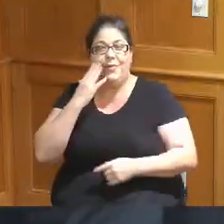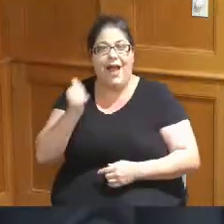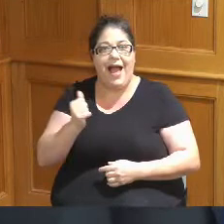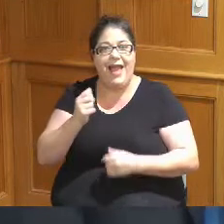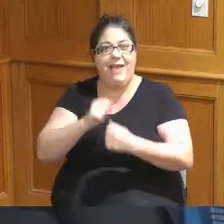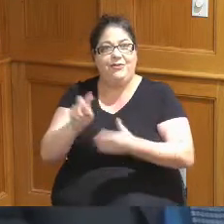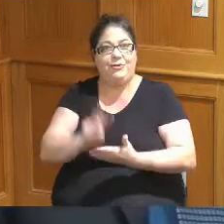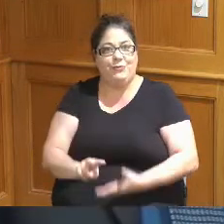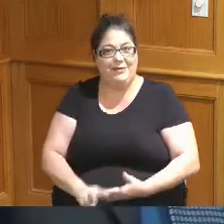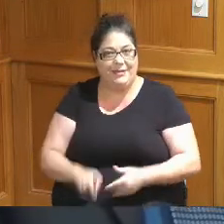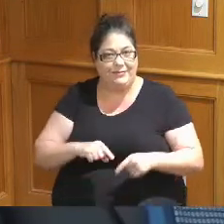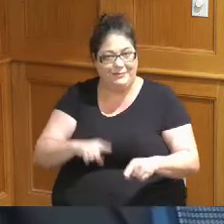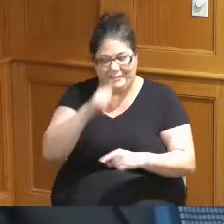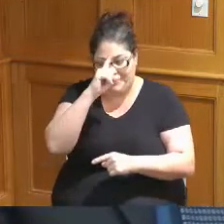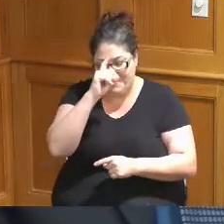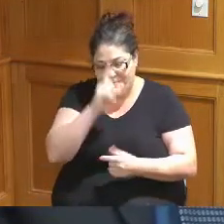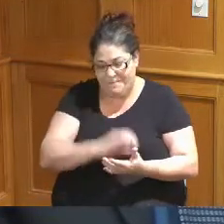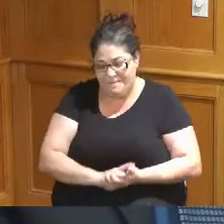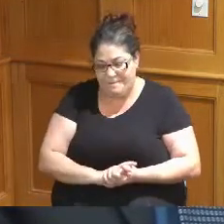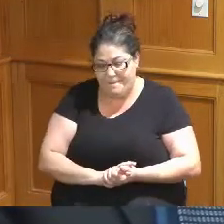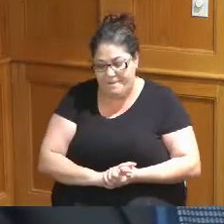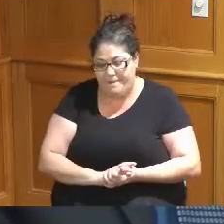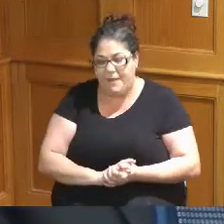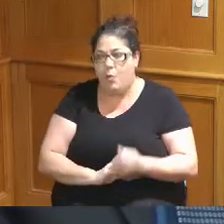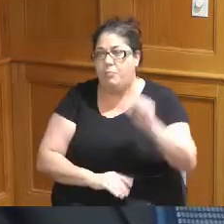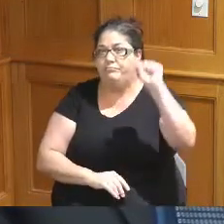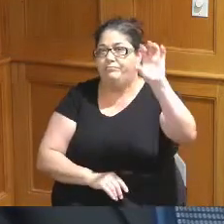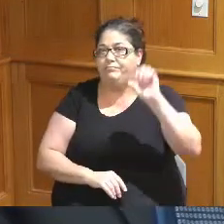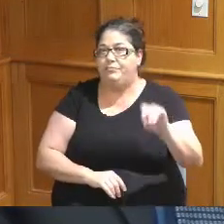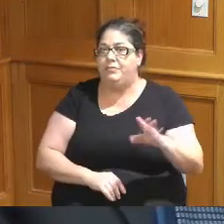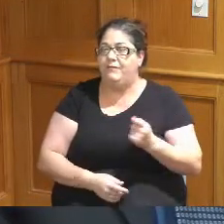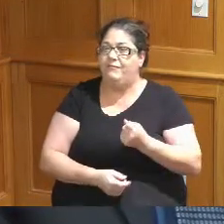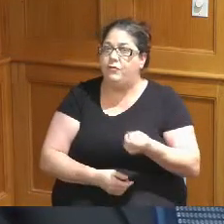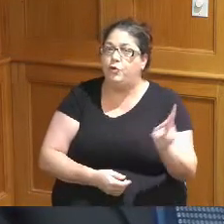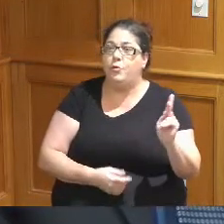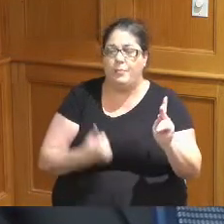so I'm only going to list off a few of them but it's been a busy time for Hamilton County